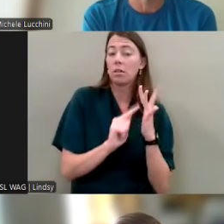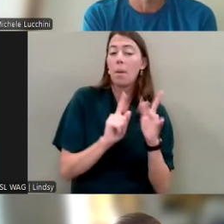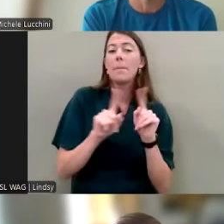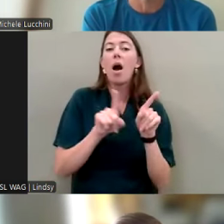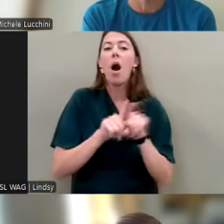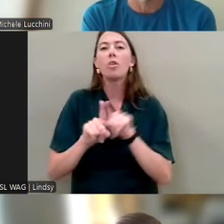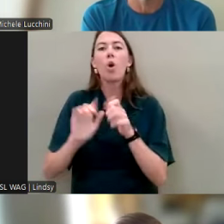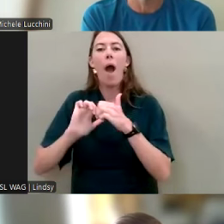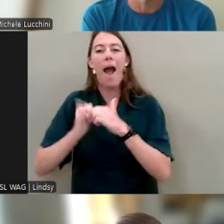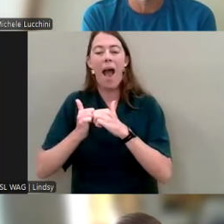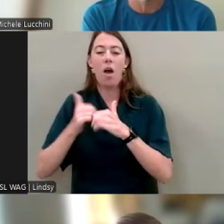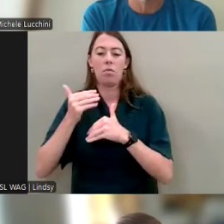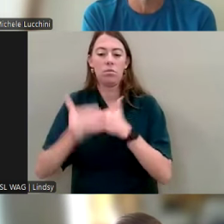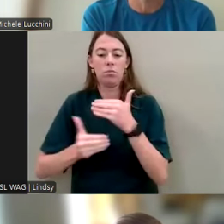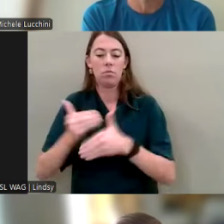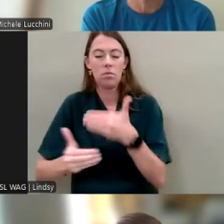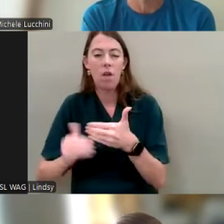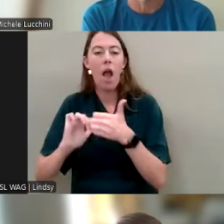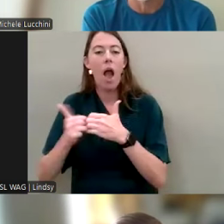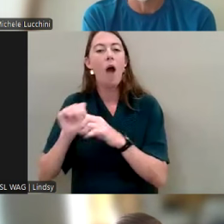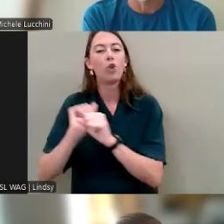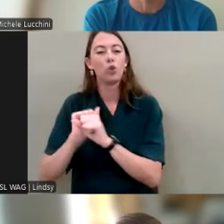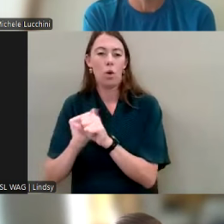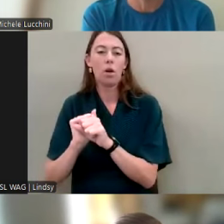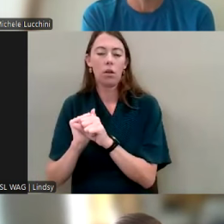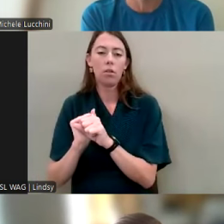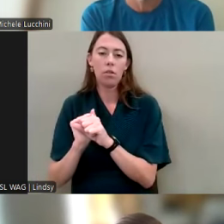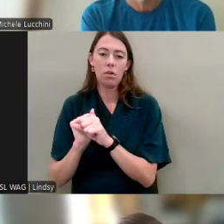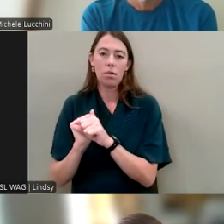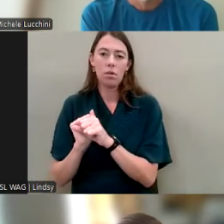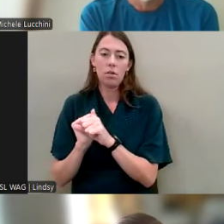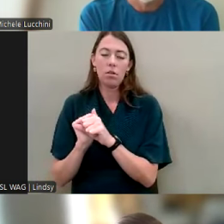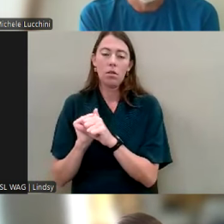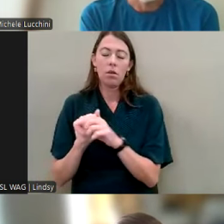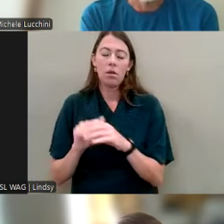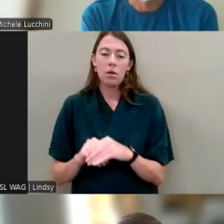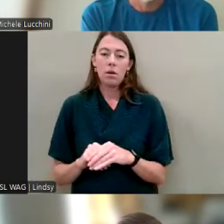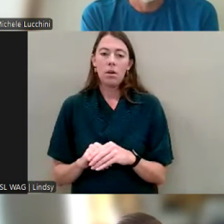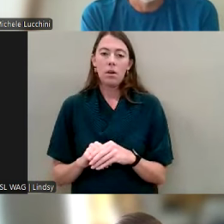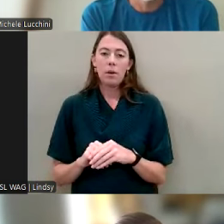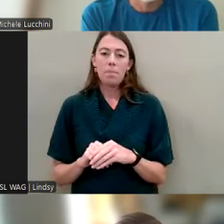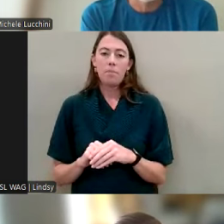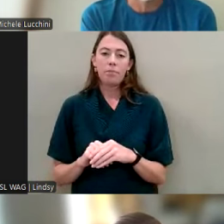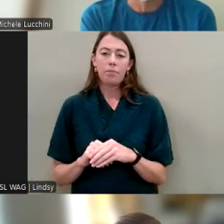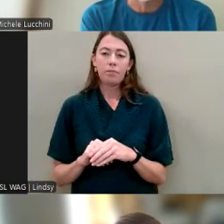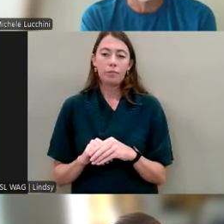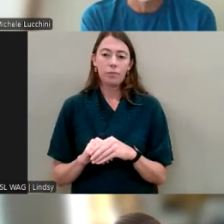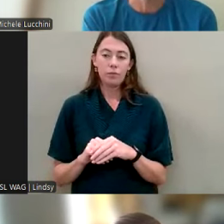audit the way you work in order to recommend which are the most significant changes that you